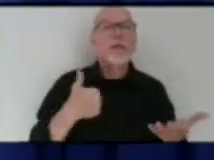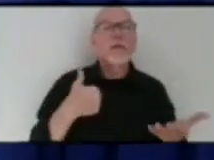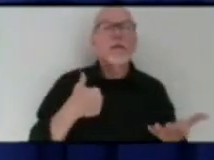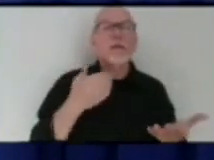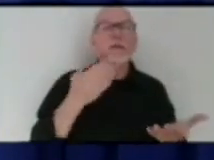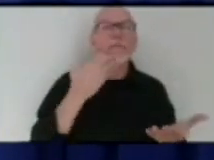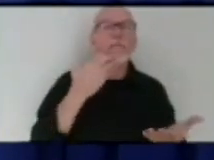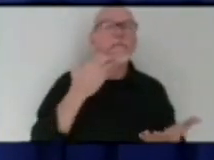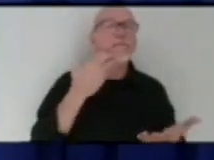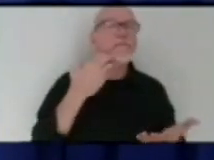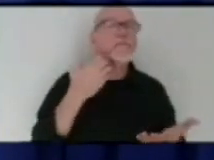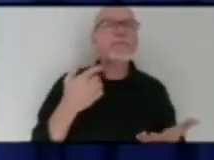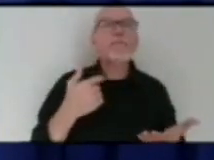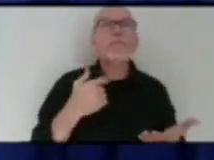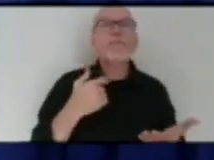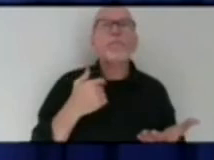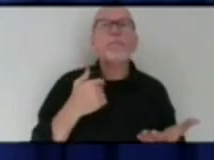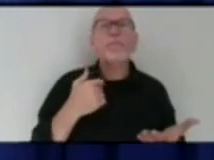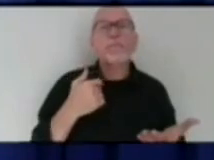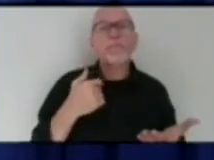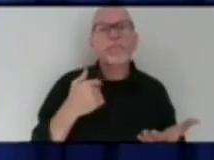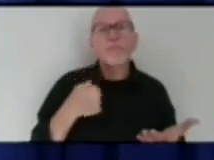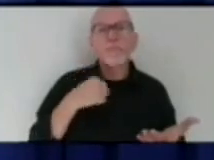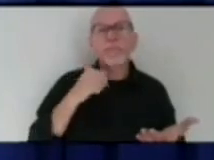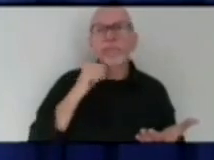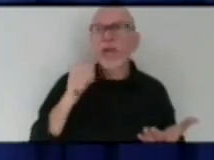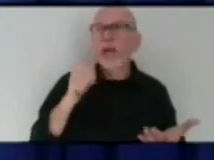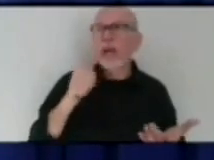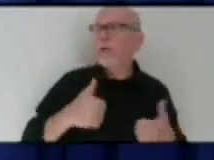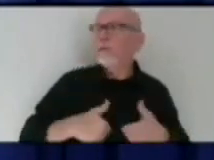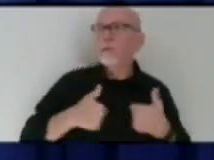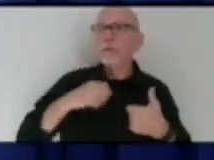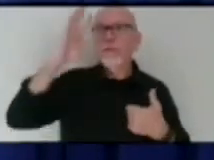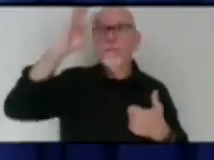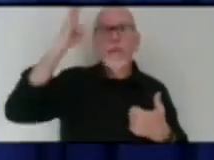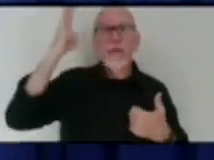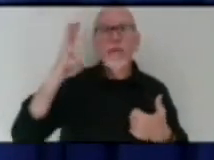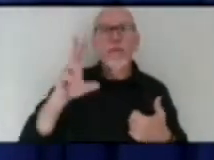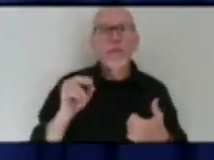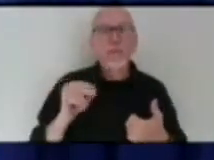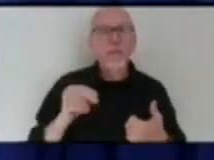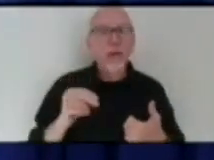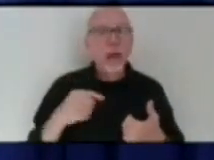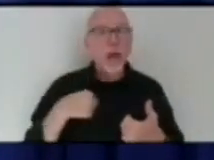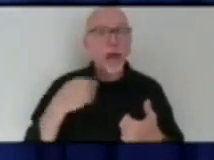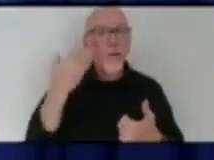living in a fairy land. I understand that with air travel being what it is